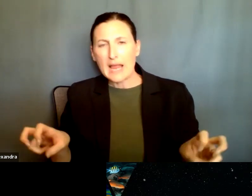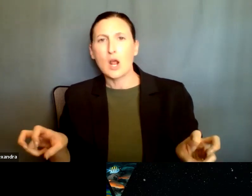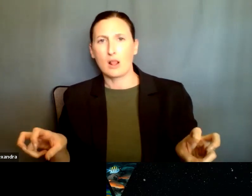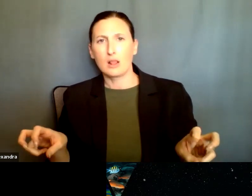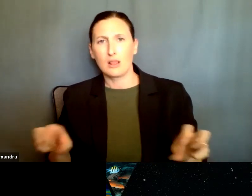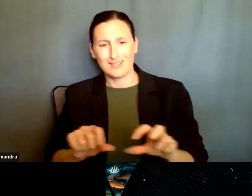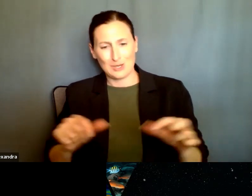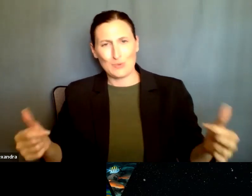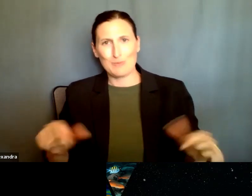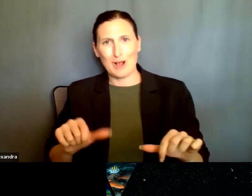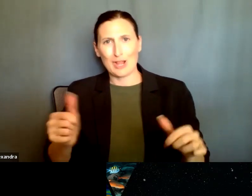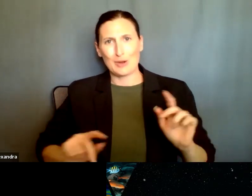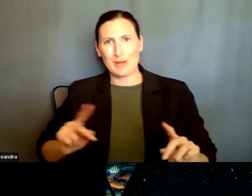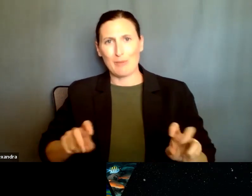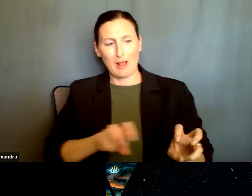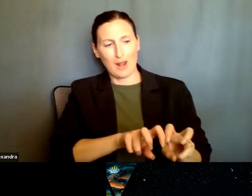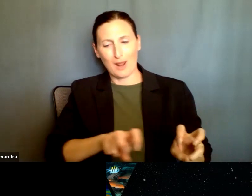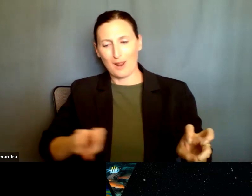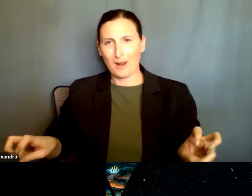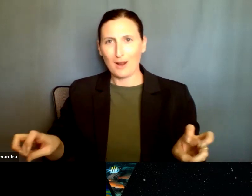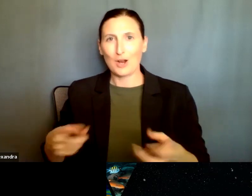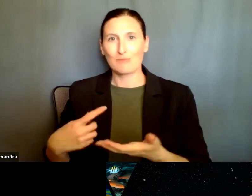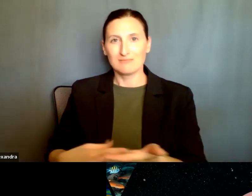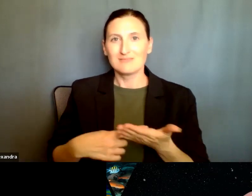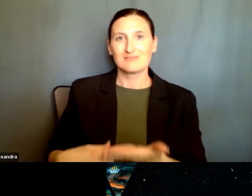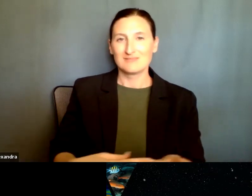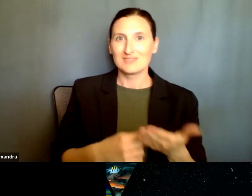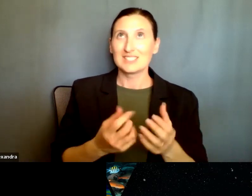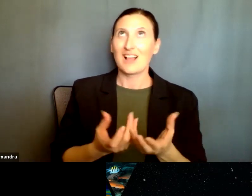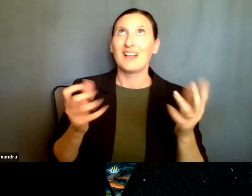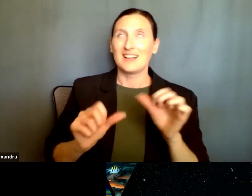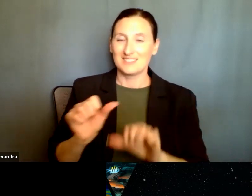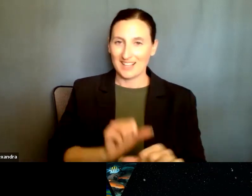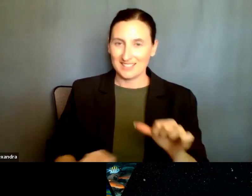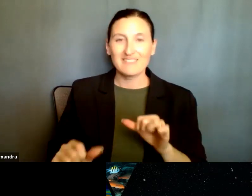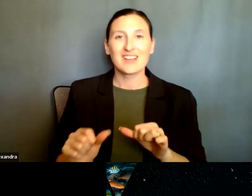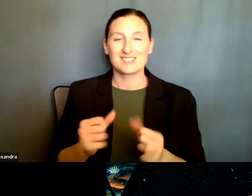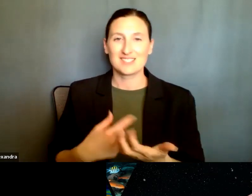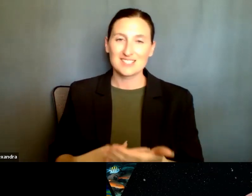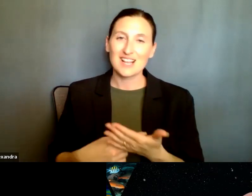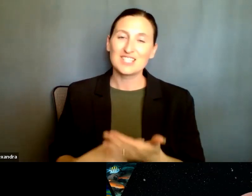It's a lot of scientific discussions by people that are peers or near peers.